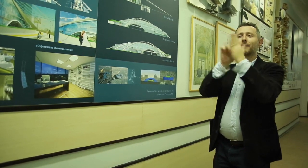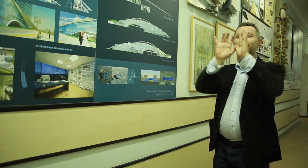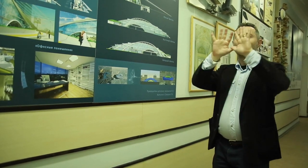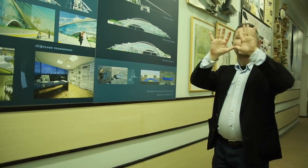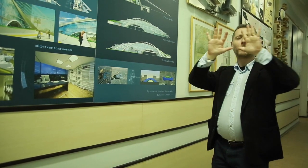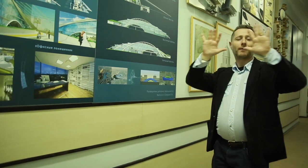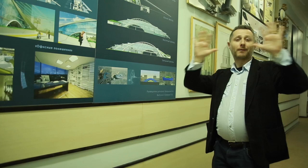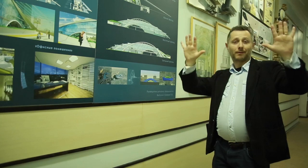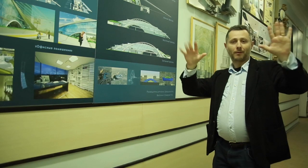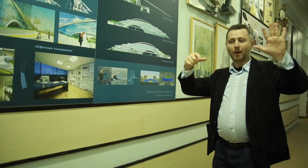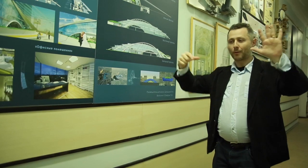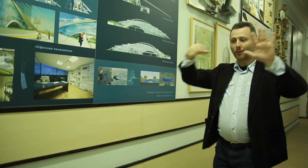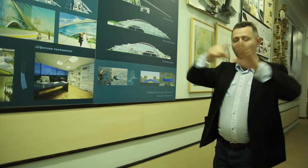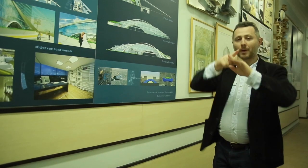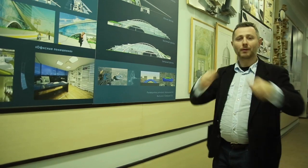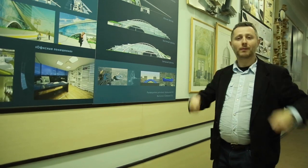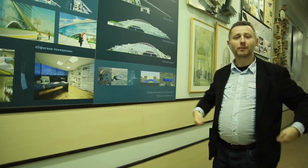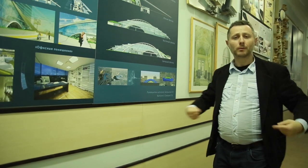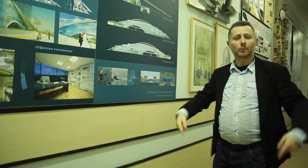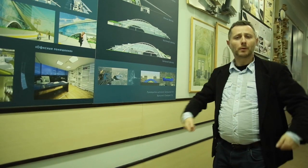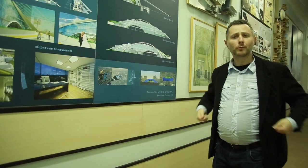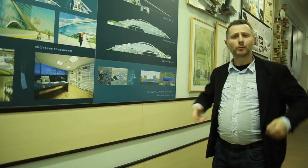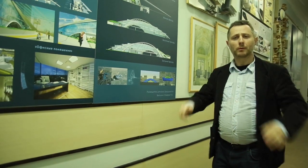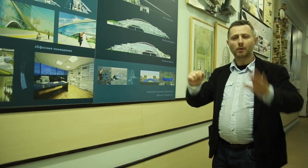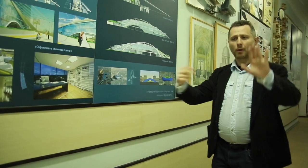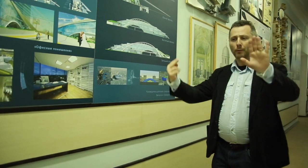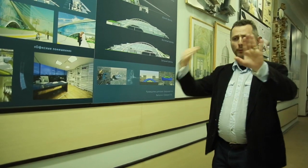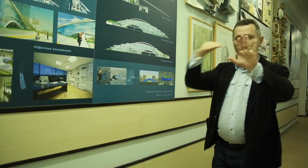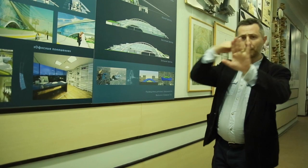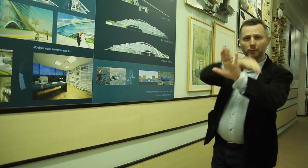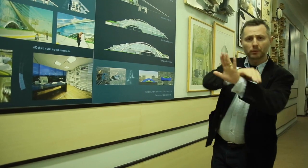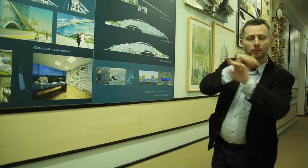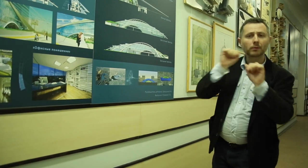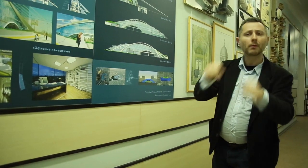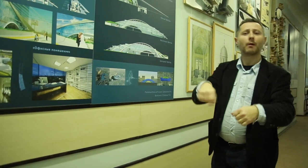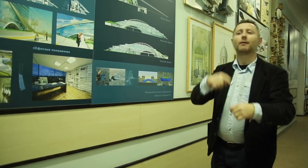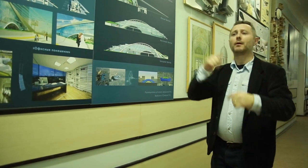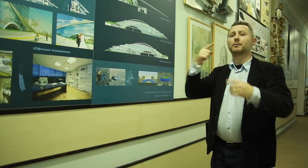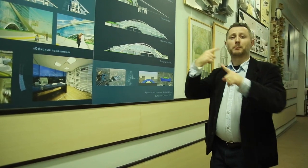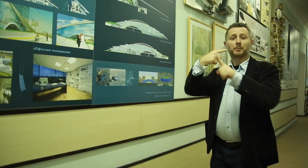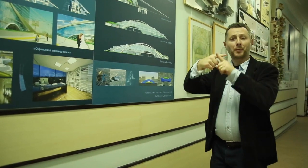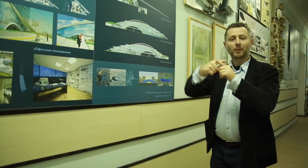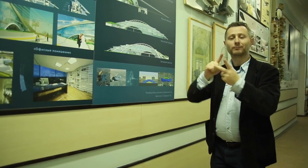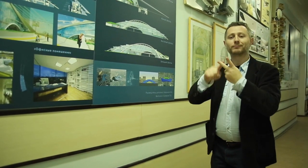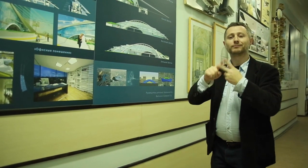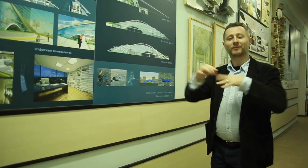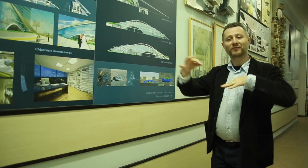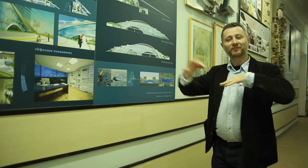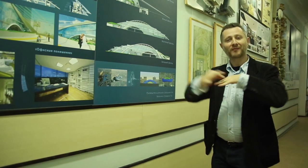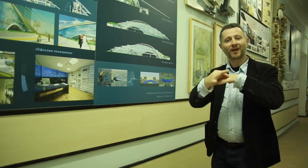This overpass would have a designated passage for people in wheelchairs. The bridge could also be